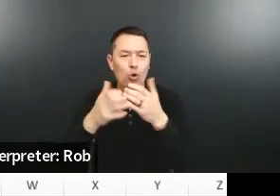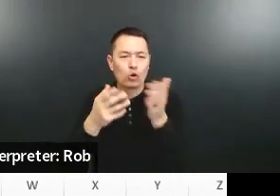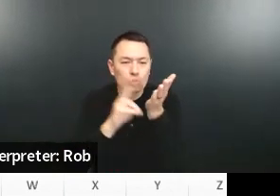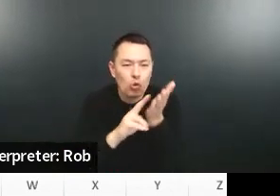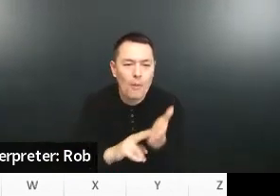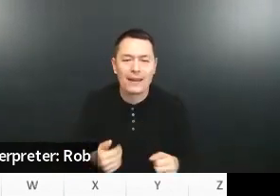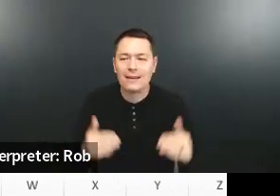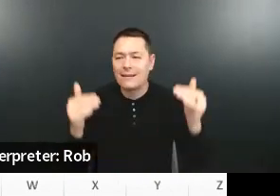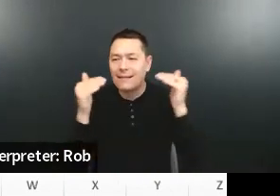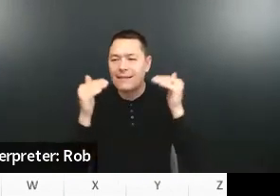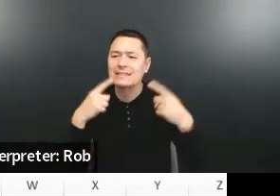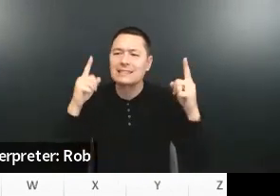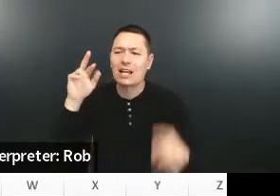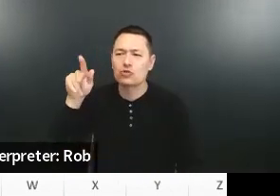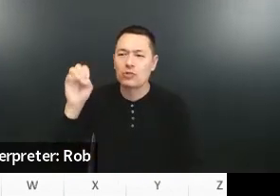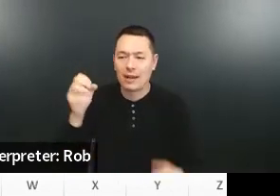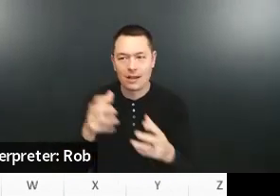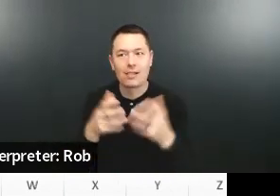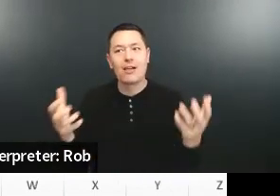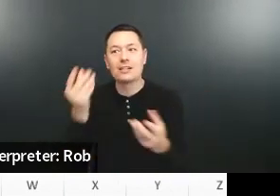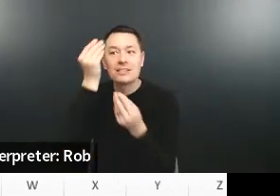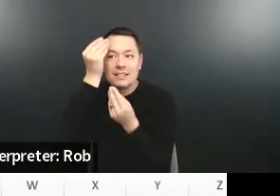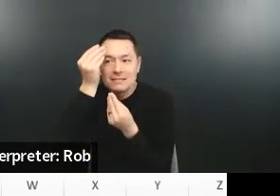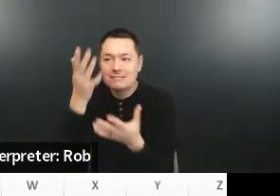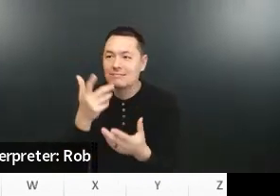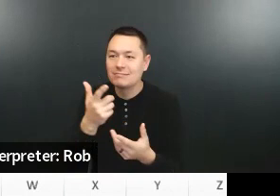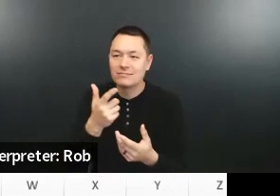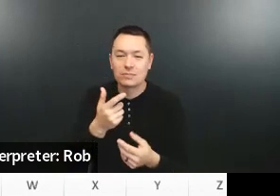So you get a lot of interesting data when you start downloading some of these crosstabs.